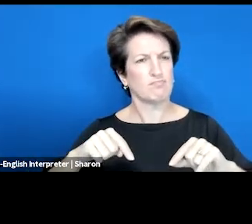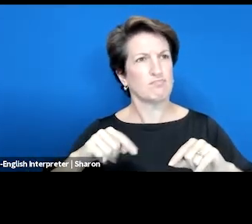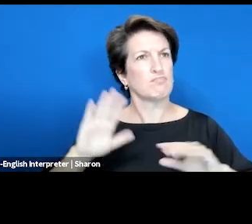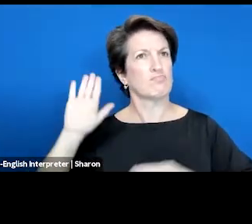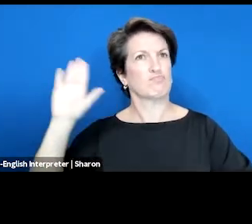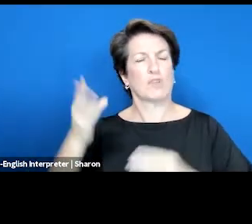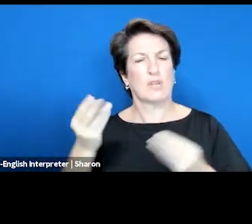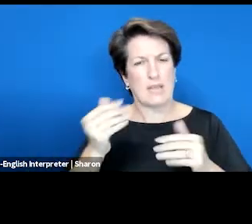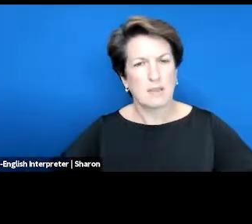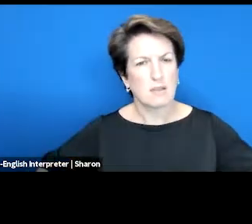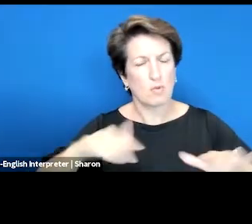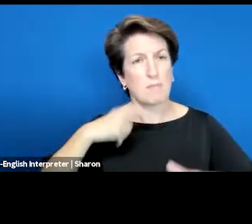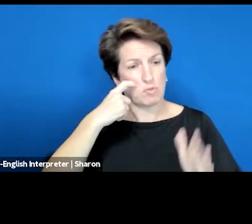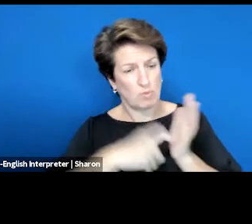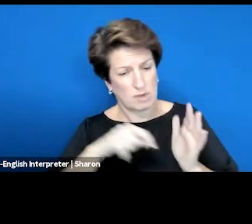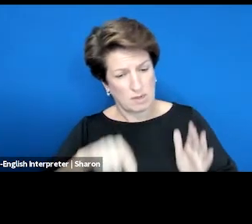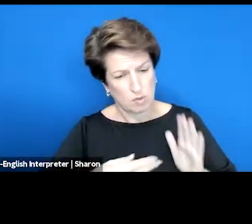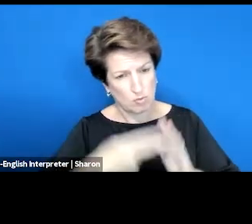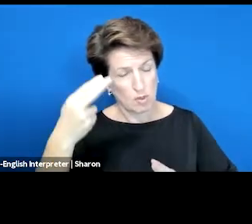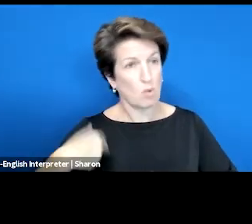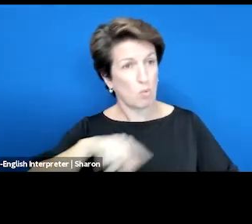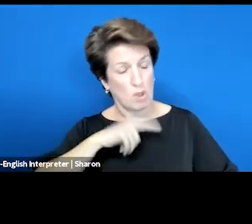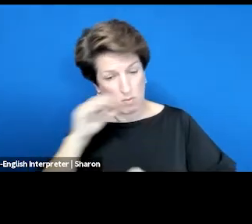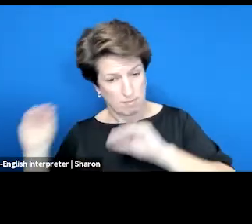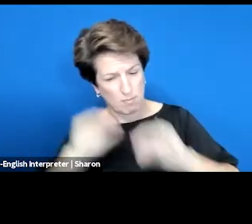Toronto, and for some of you elsewhere in the GTA situated in a territory of many